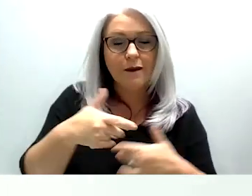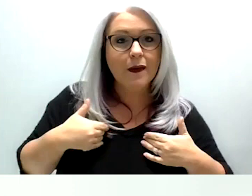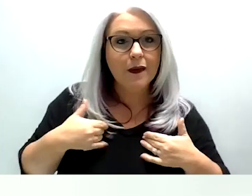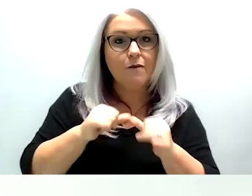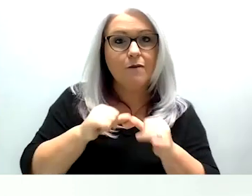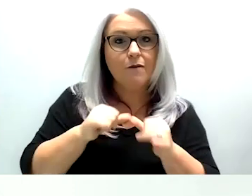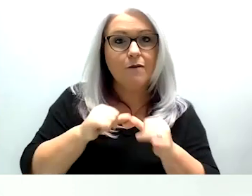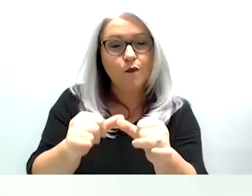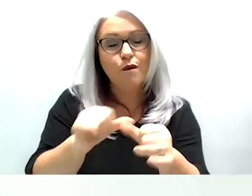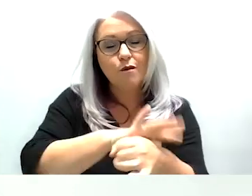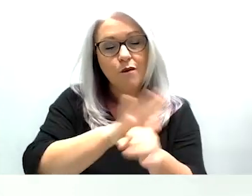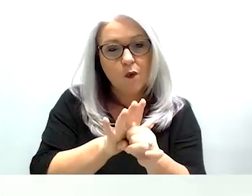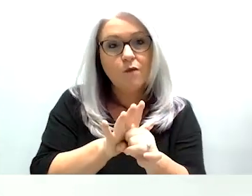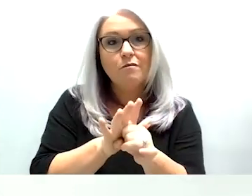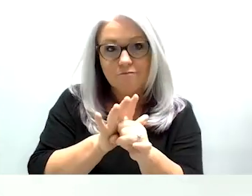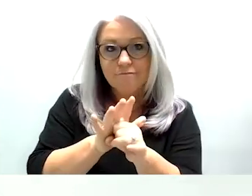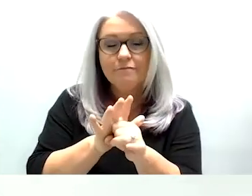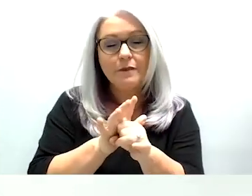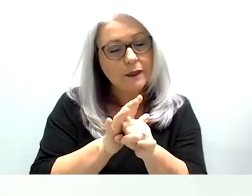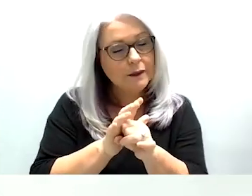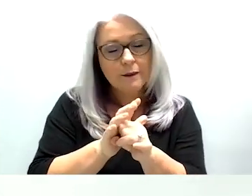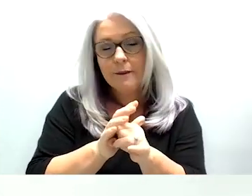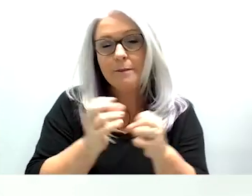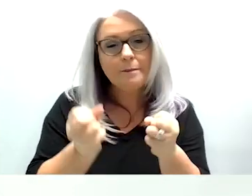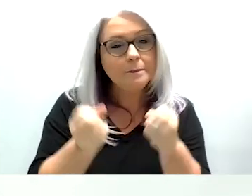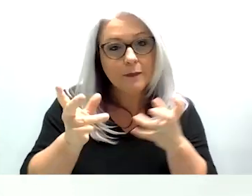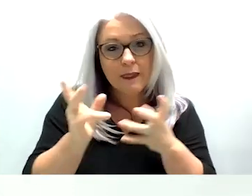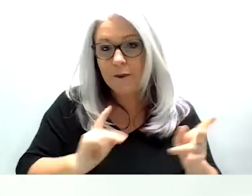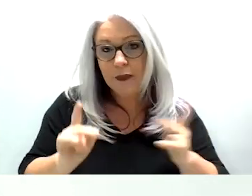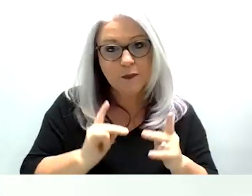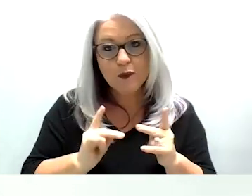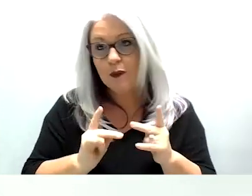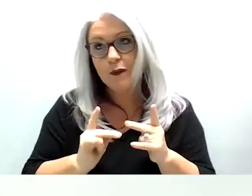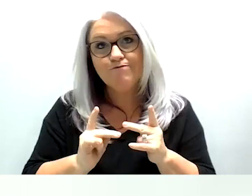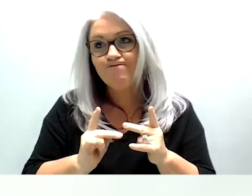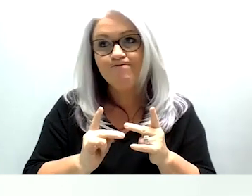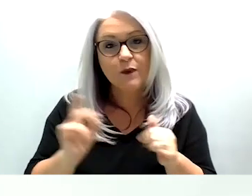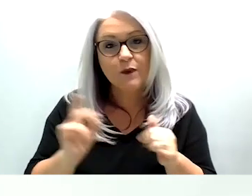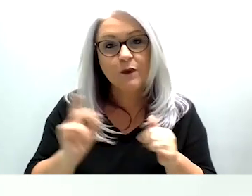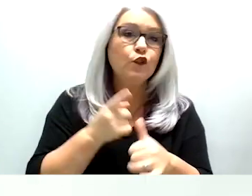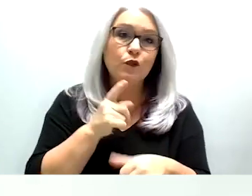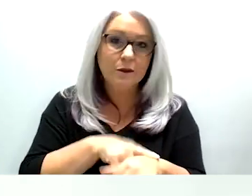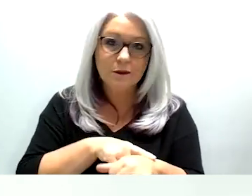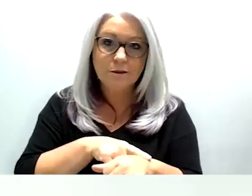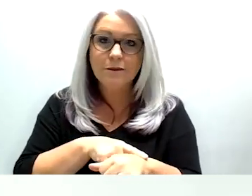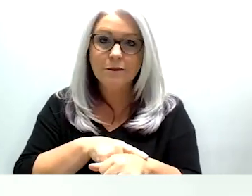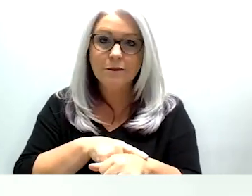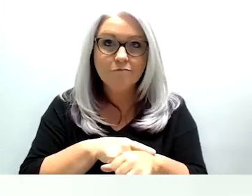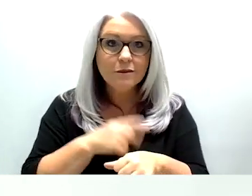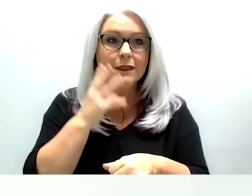know that for many folks this may be the first time in their life that they are experiencing living as a person with a disability. And so they may be